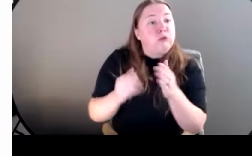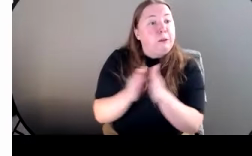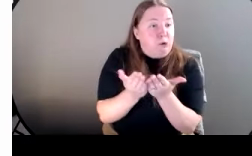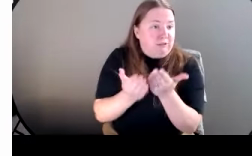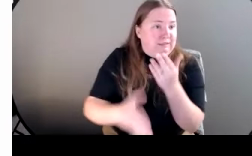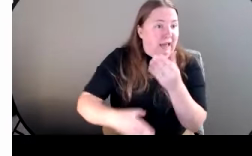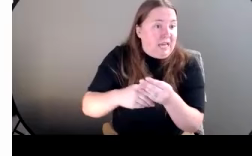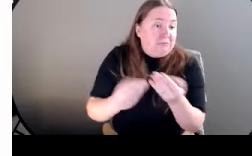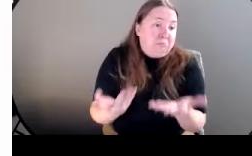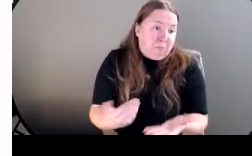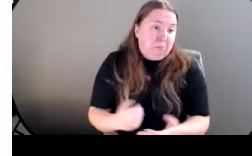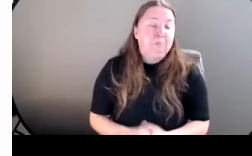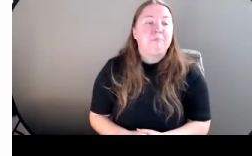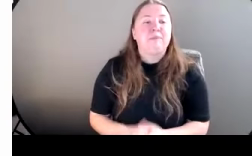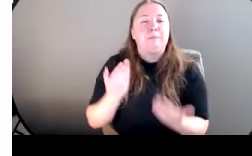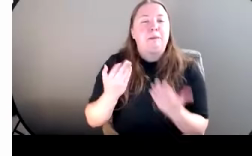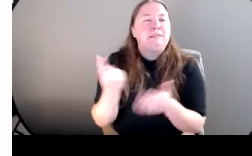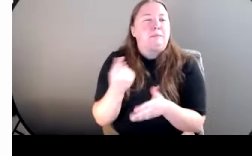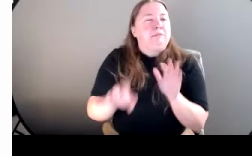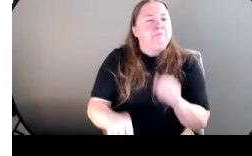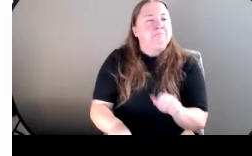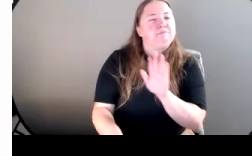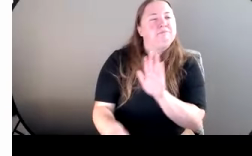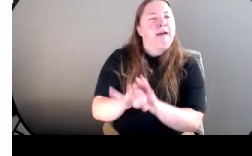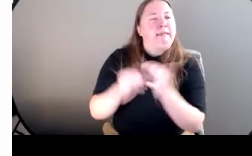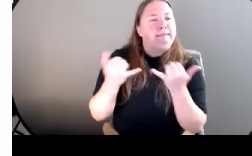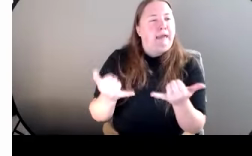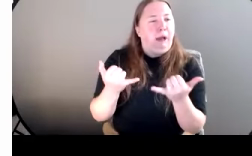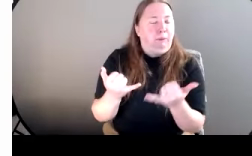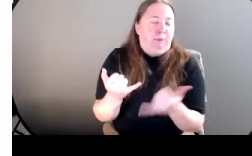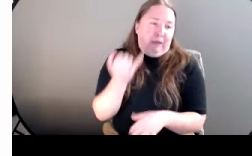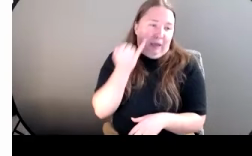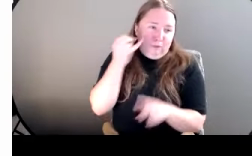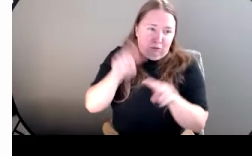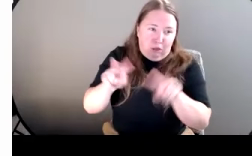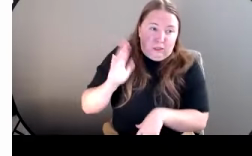So there might be something that you can find this time, even if you've looked in some of these places before.